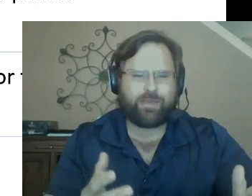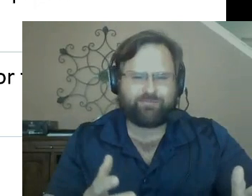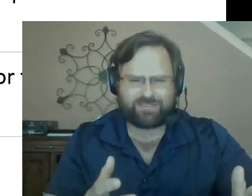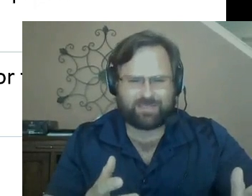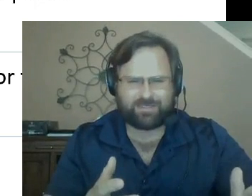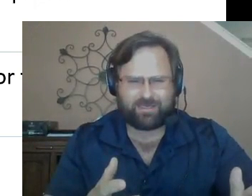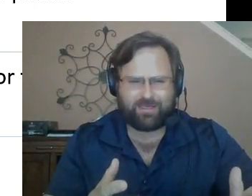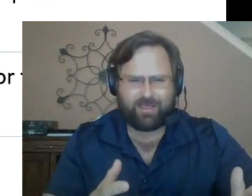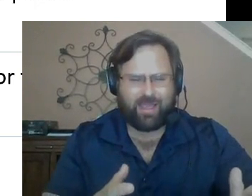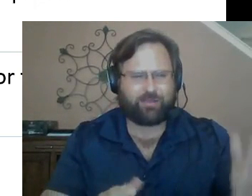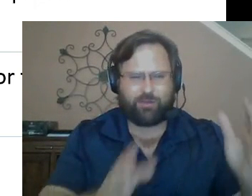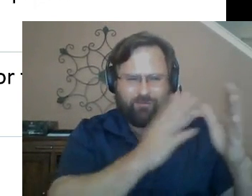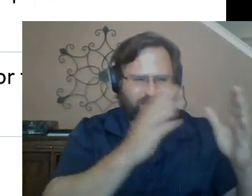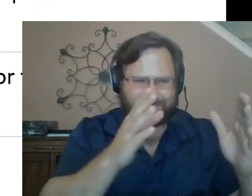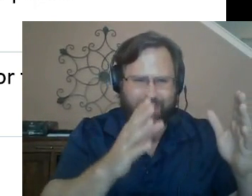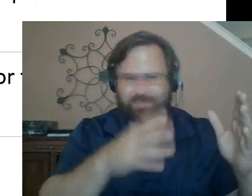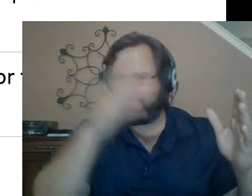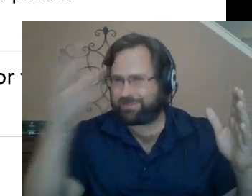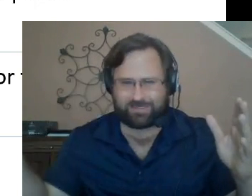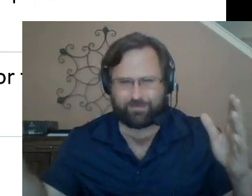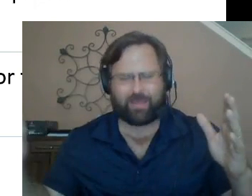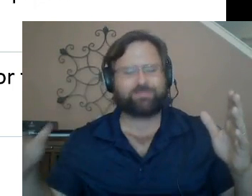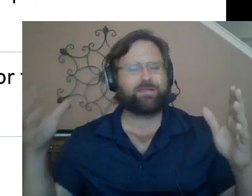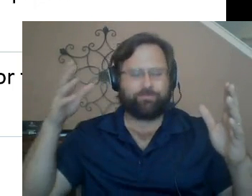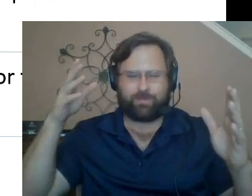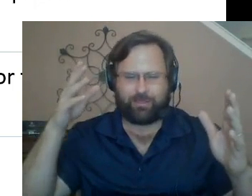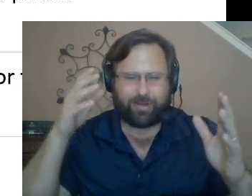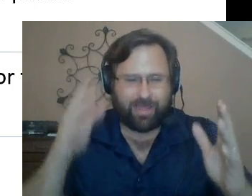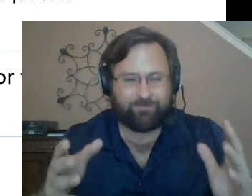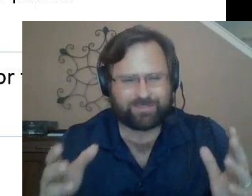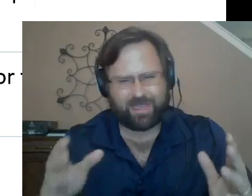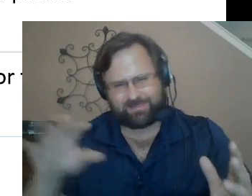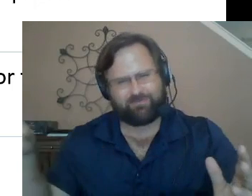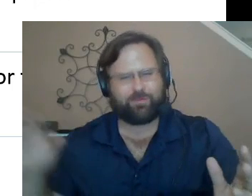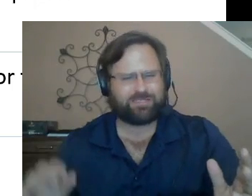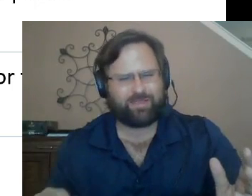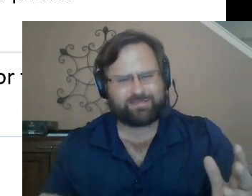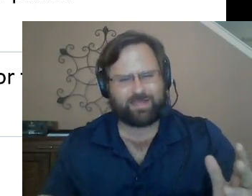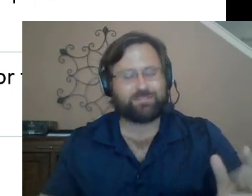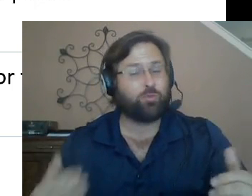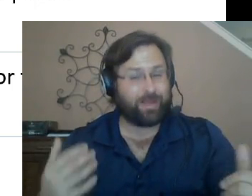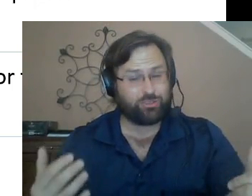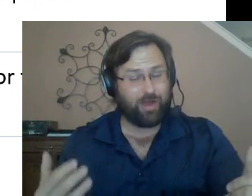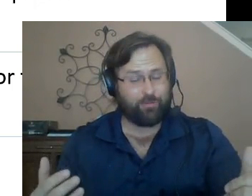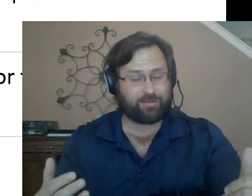emphasizing and you have one sentence and you want to say something else and you're going to emphasize information in that sentence you raise your eyebrows